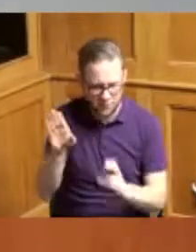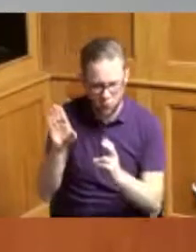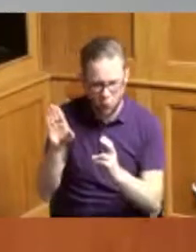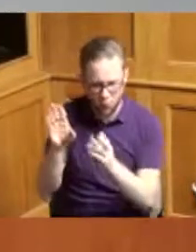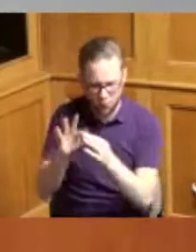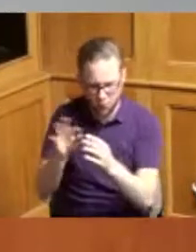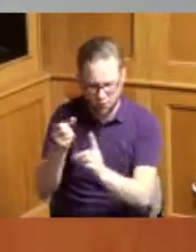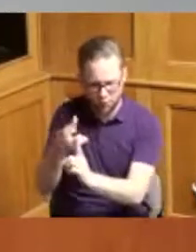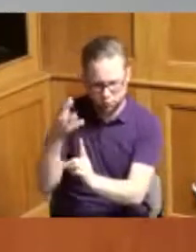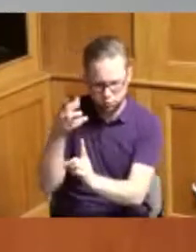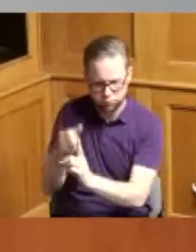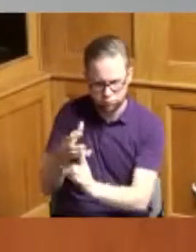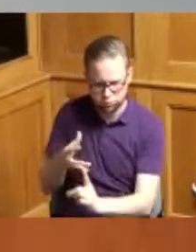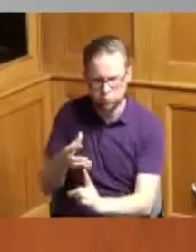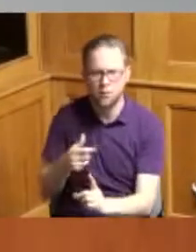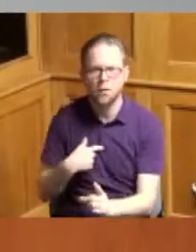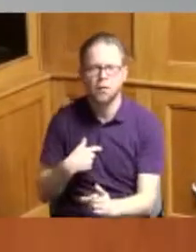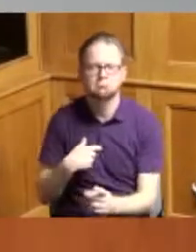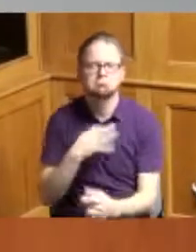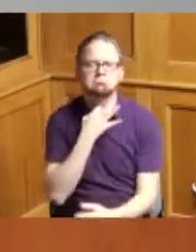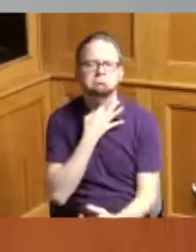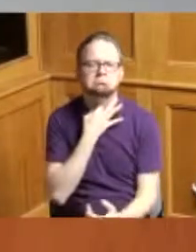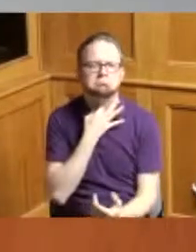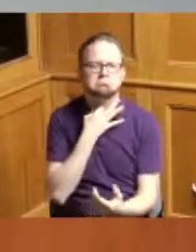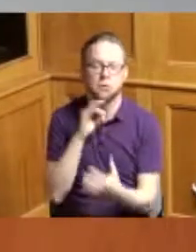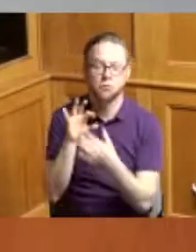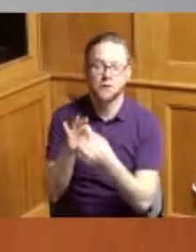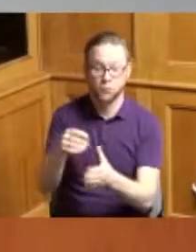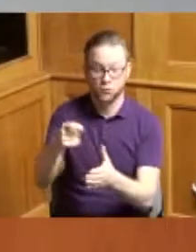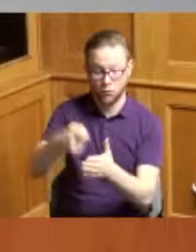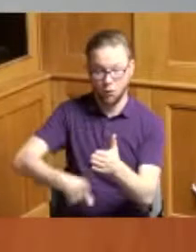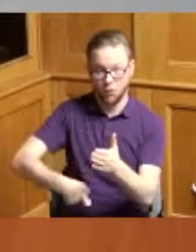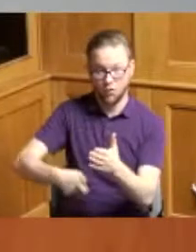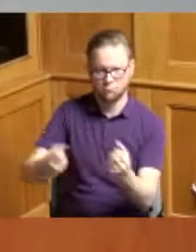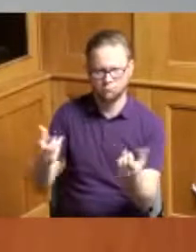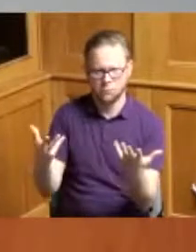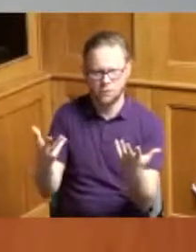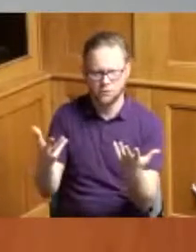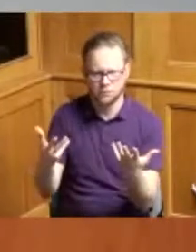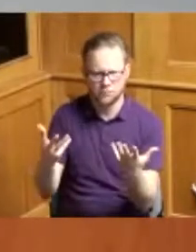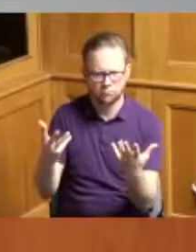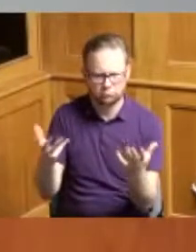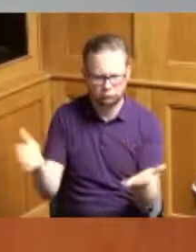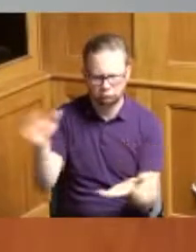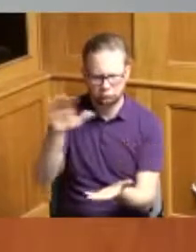so I would be interested to know related to cost what we're looking at I know there are a lot of